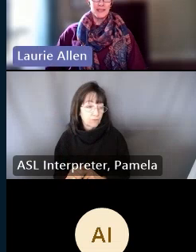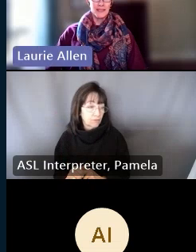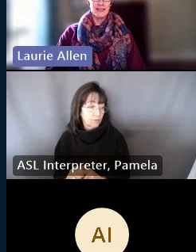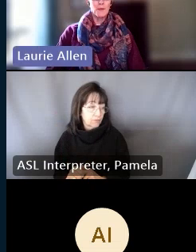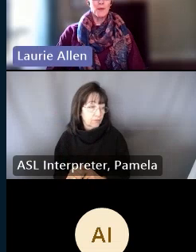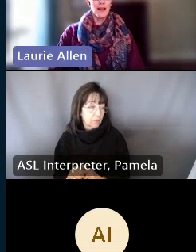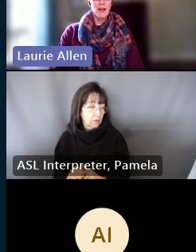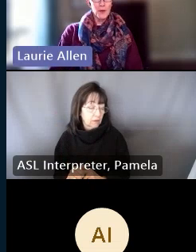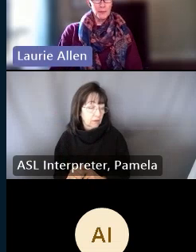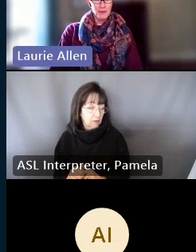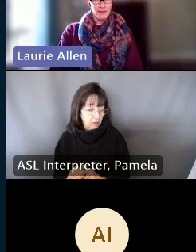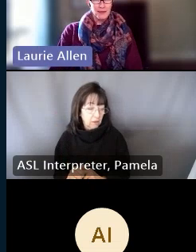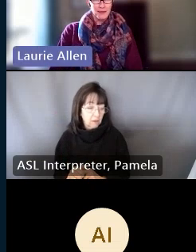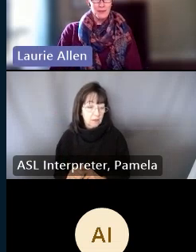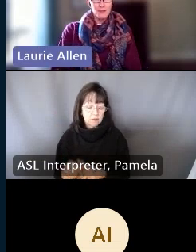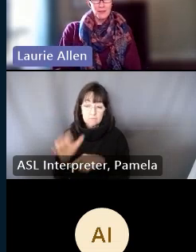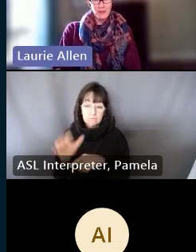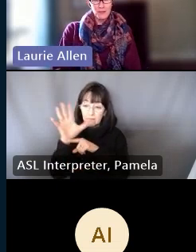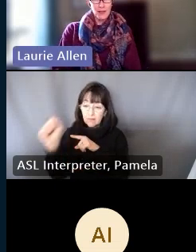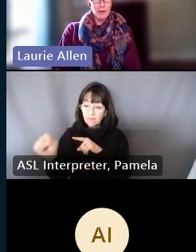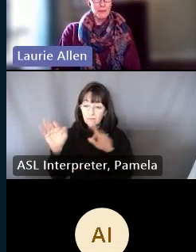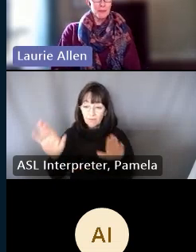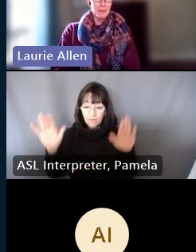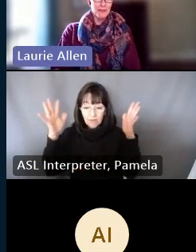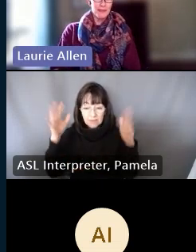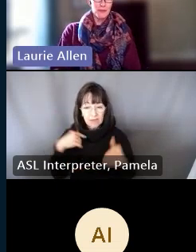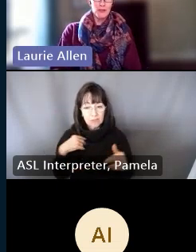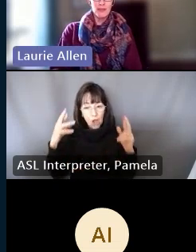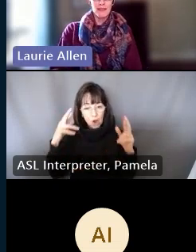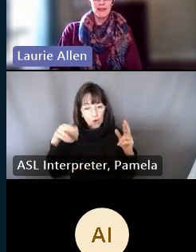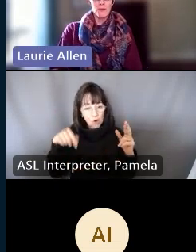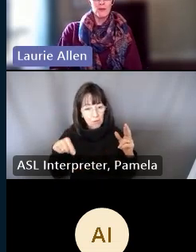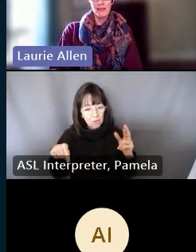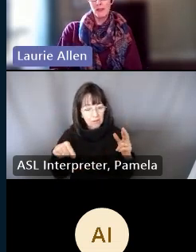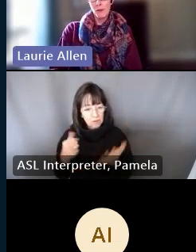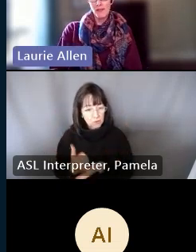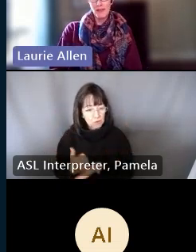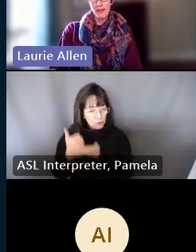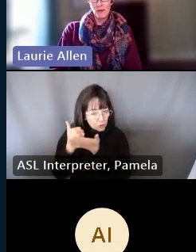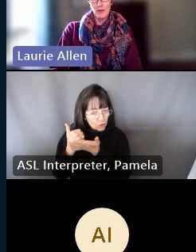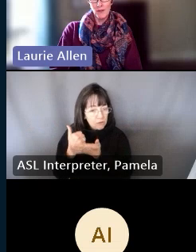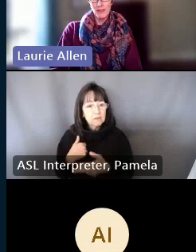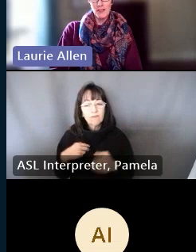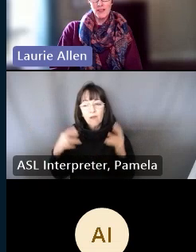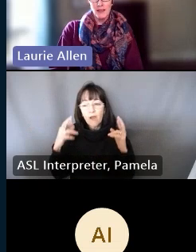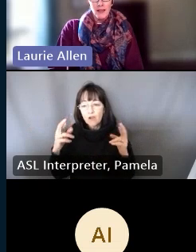Fantastic. Well, I hope this was useful. I hope that people discovered tools that they didn't know about that they can go leverage